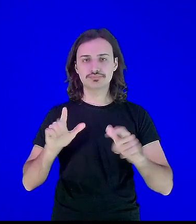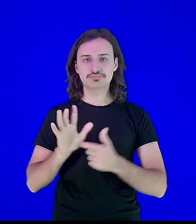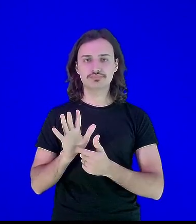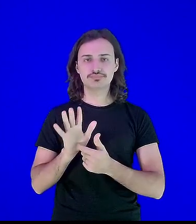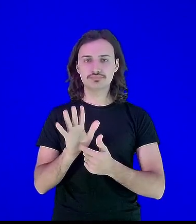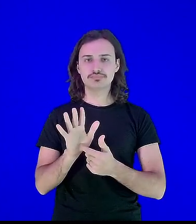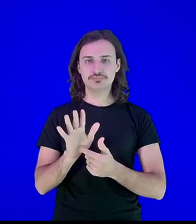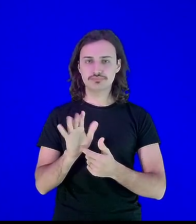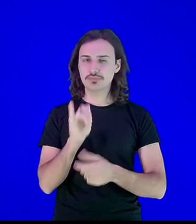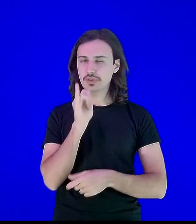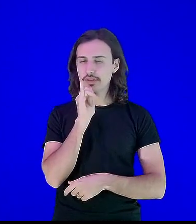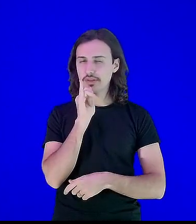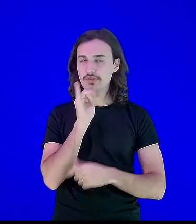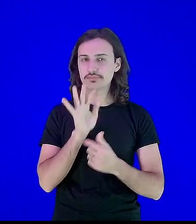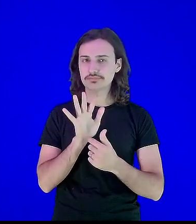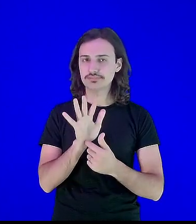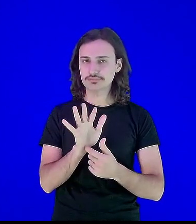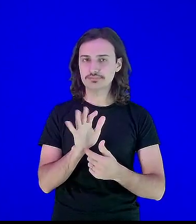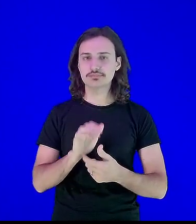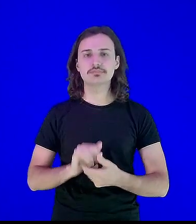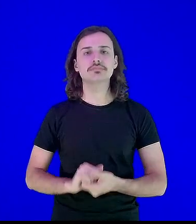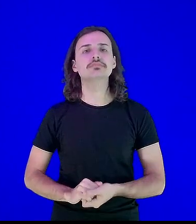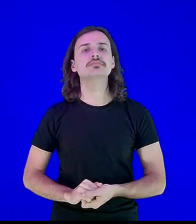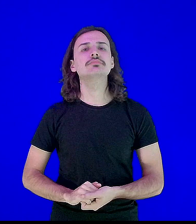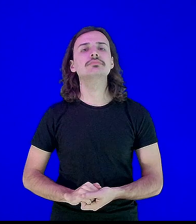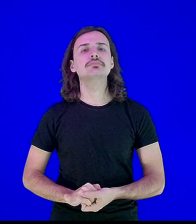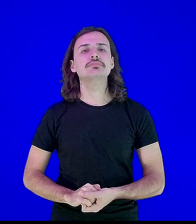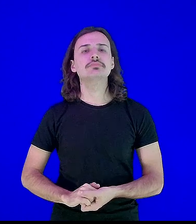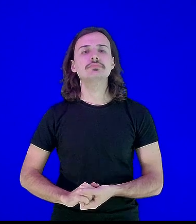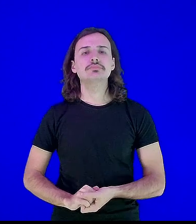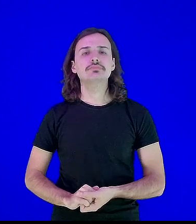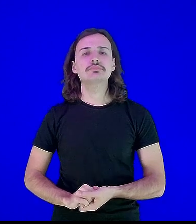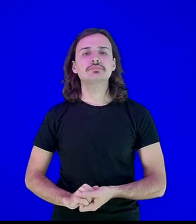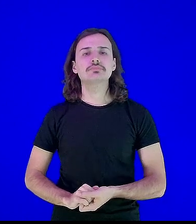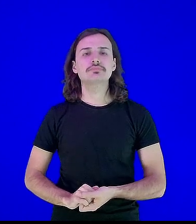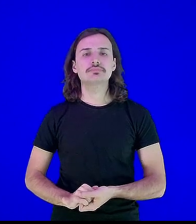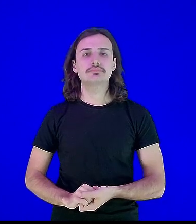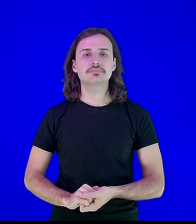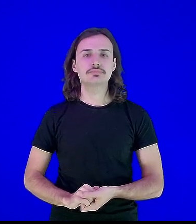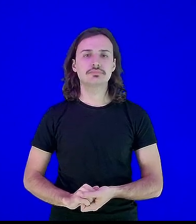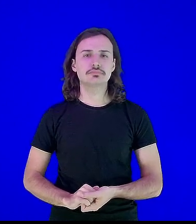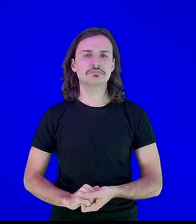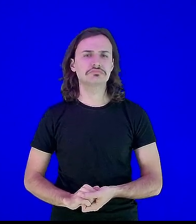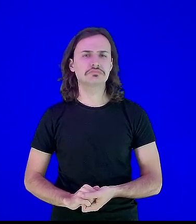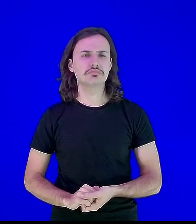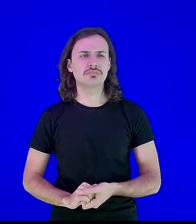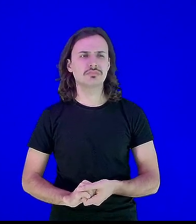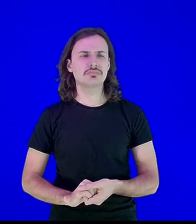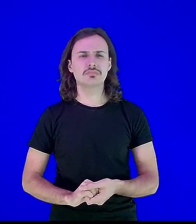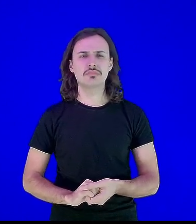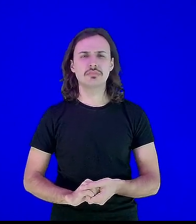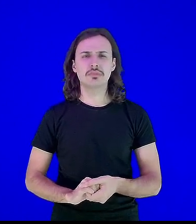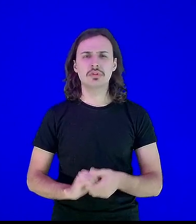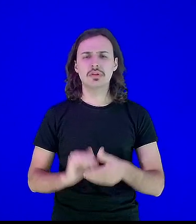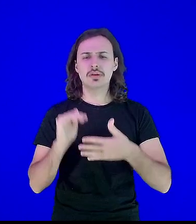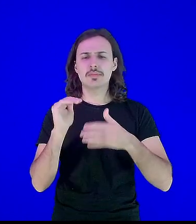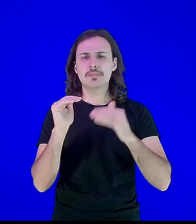create a new doc so what I call "break-flow" is the component that does this